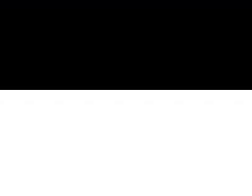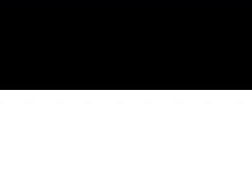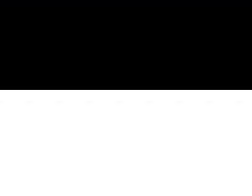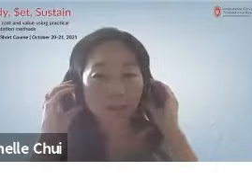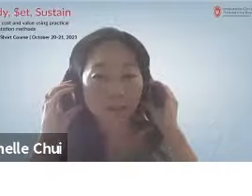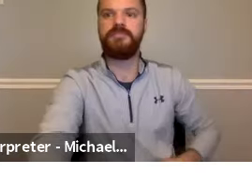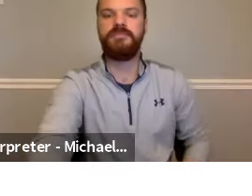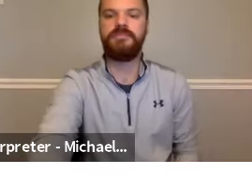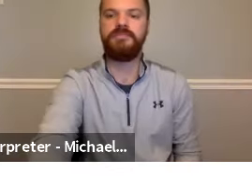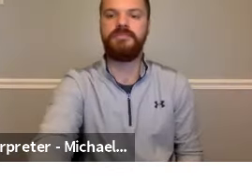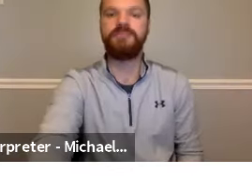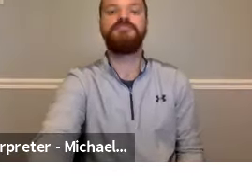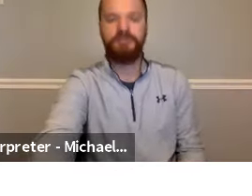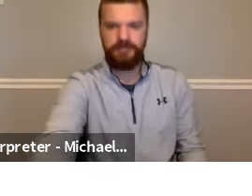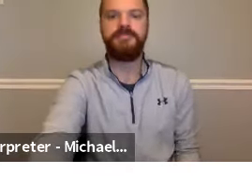Michelle Chui: Okay Jane Can you see my slides.